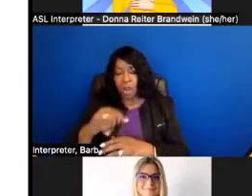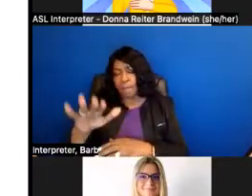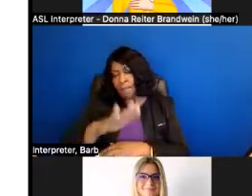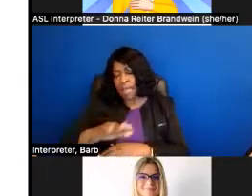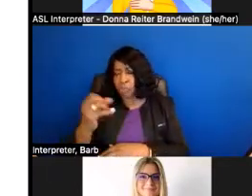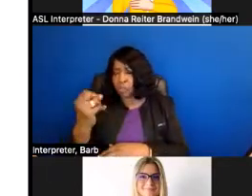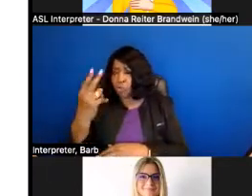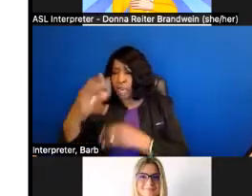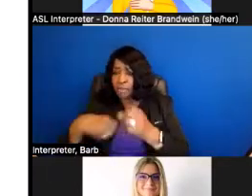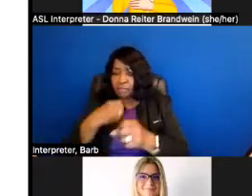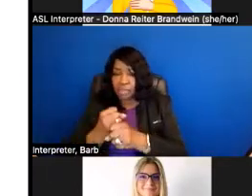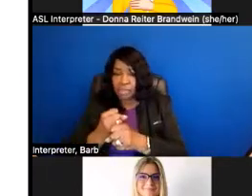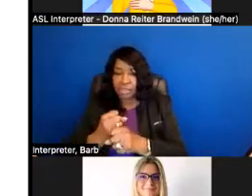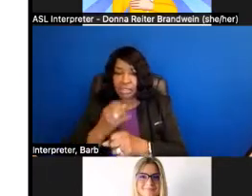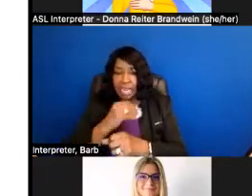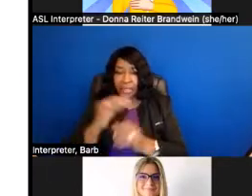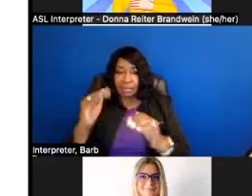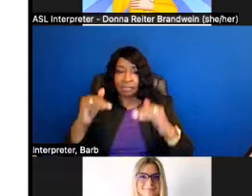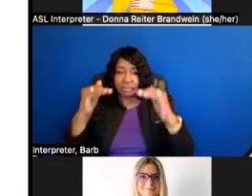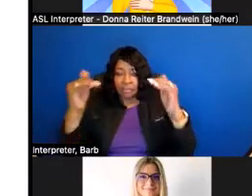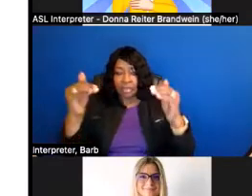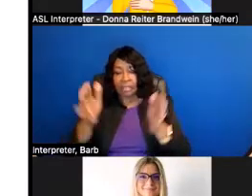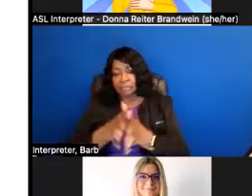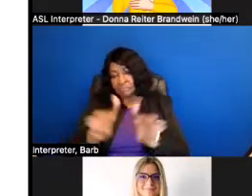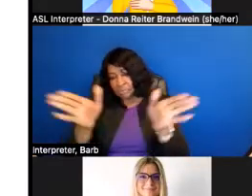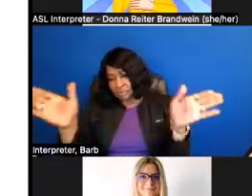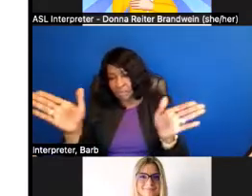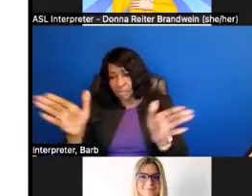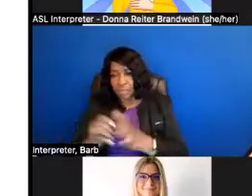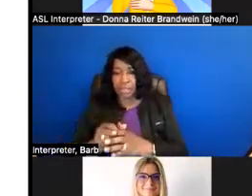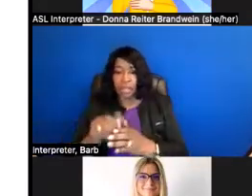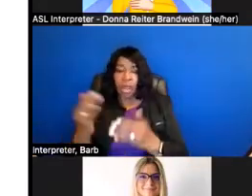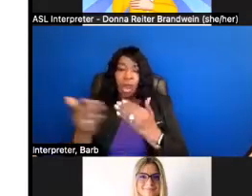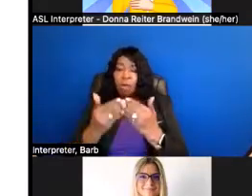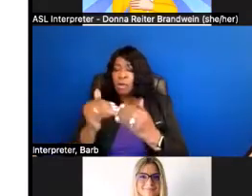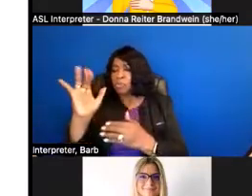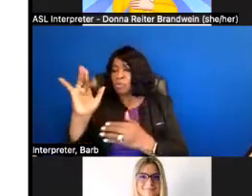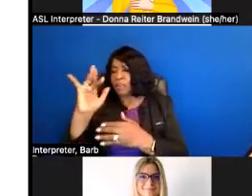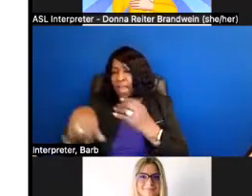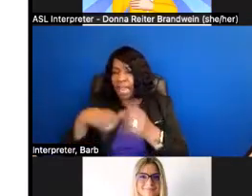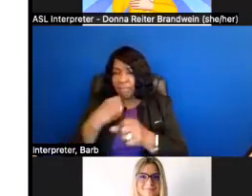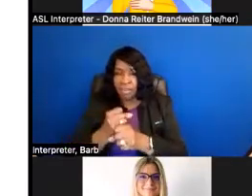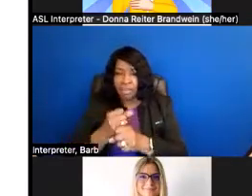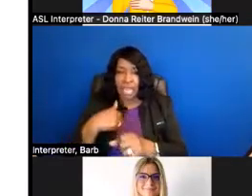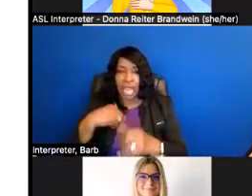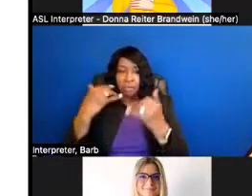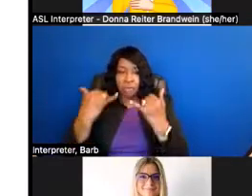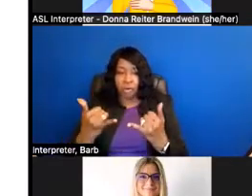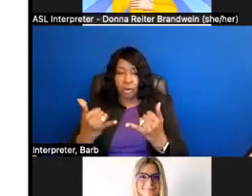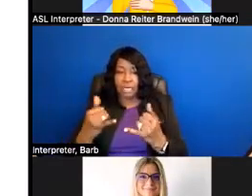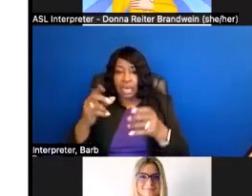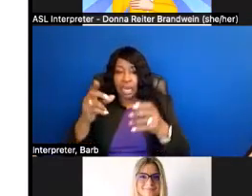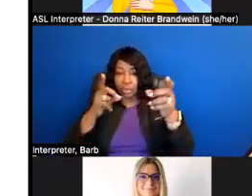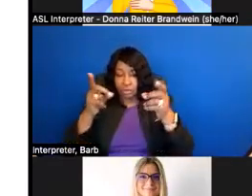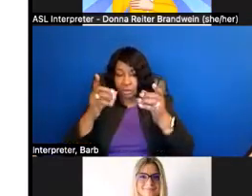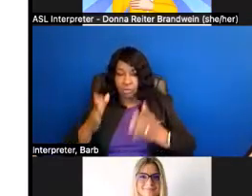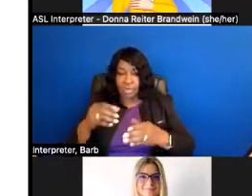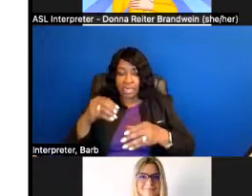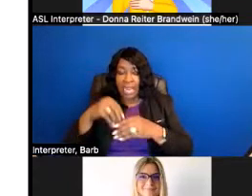And in higher education in general for nearly 20 years. I'm currently the Director at the Office of Equity,